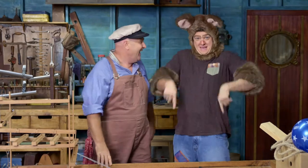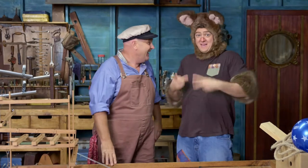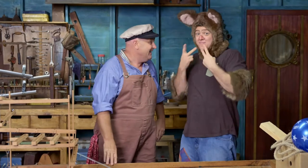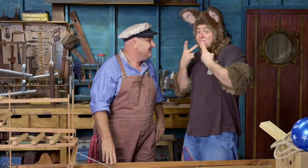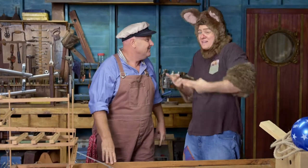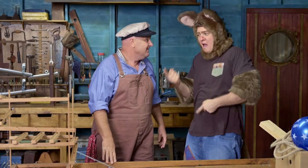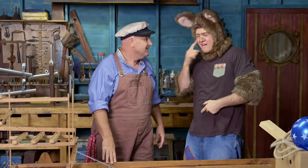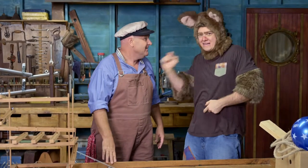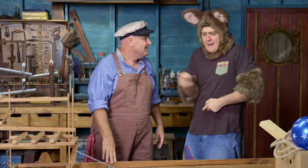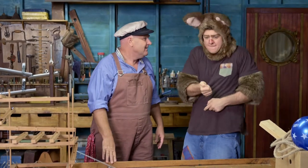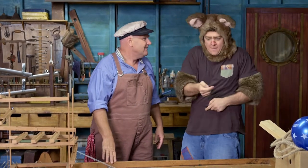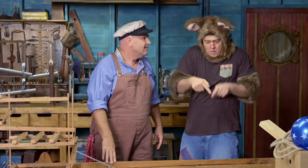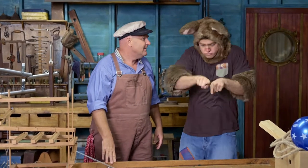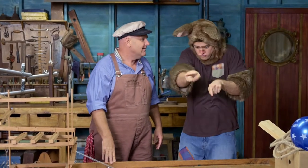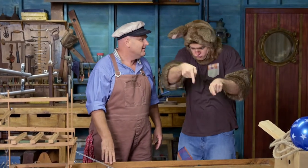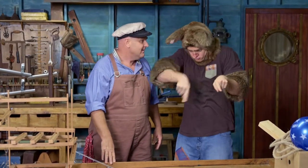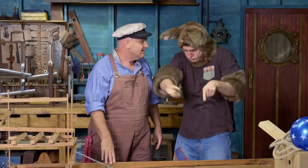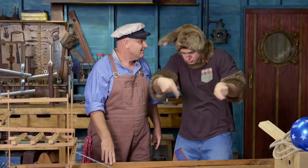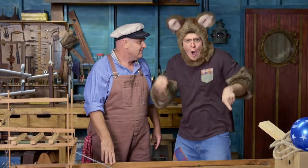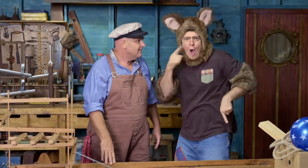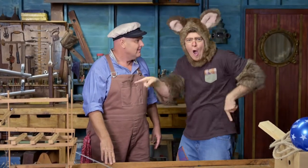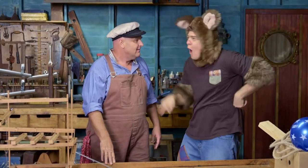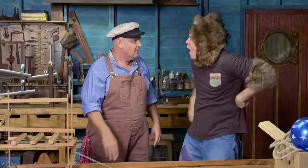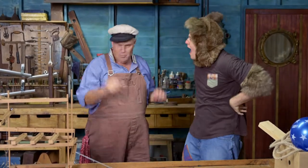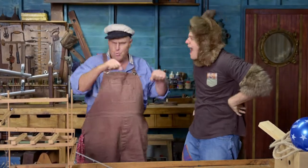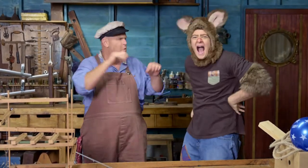I'm here to see Skip, because I want to see his marble run.